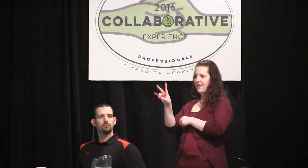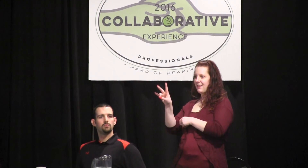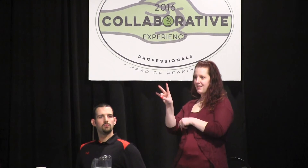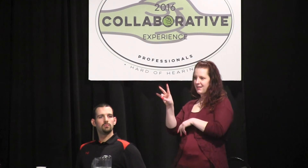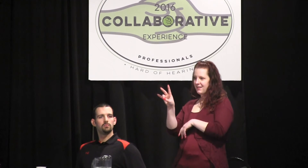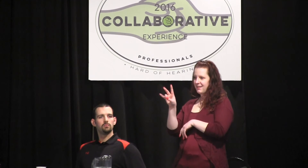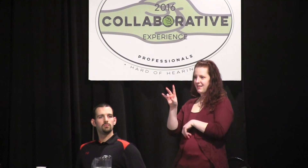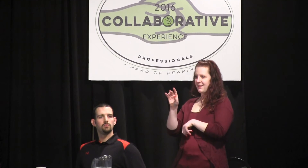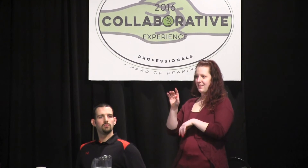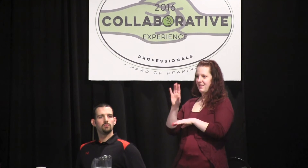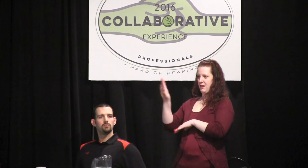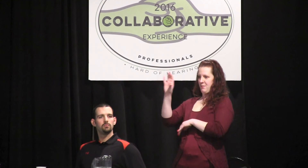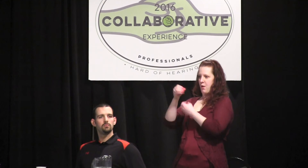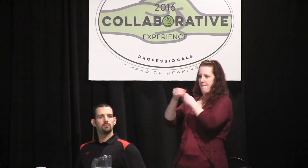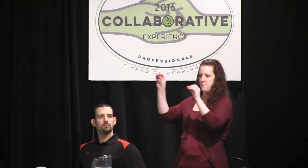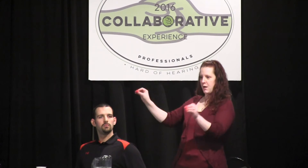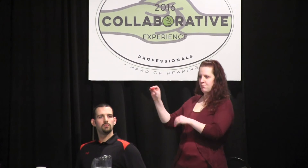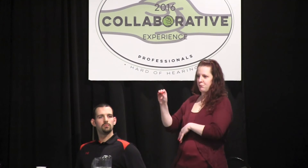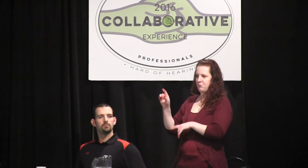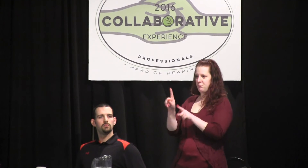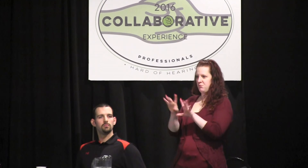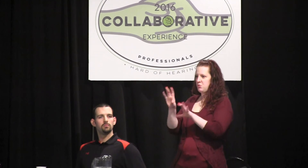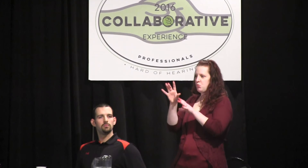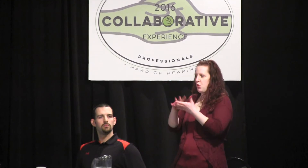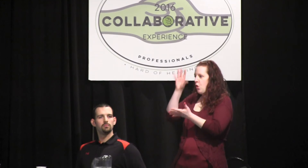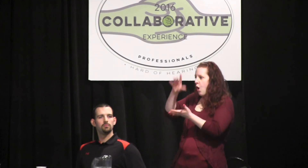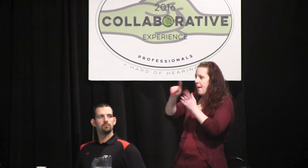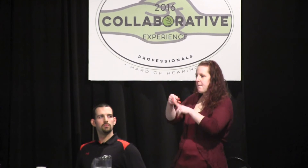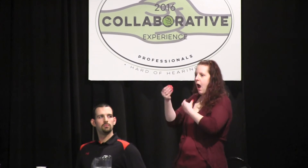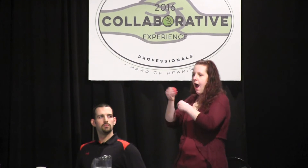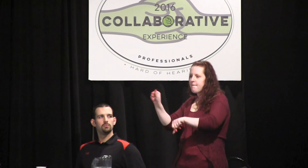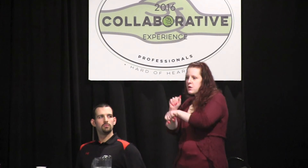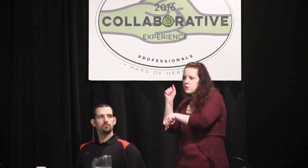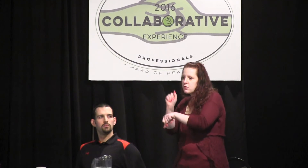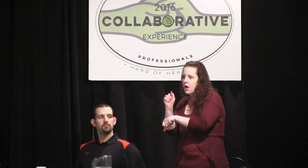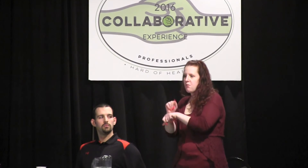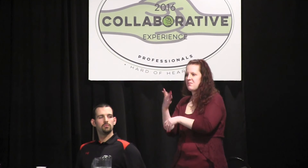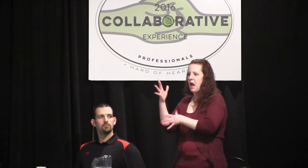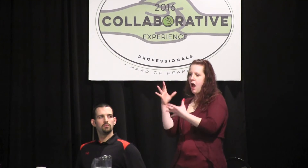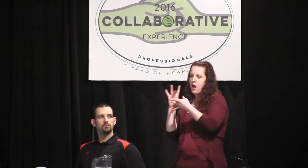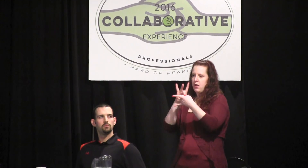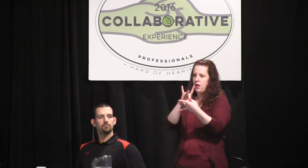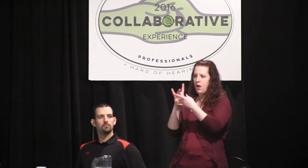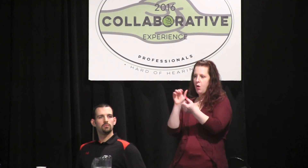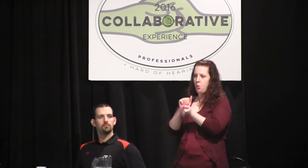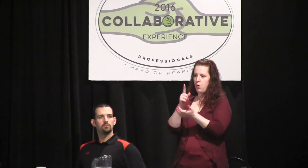I also worked for District 287. In their offices. So I was learning about office work